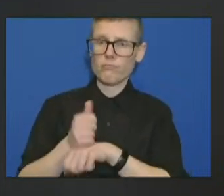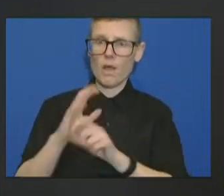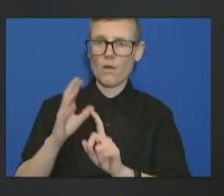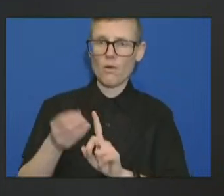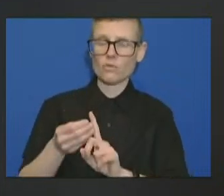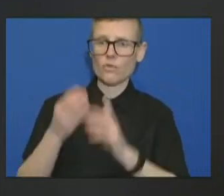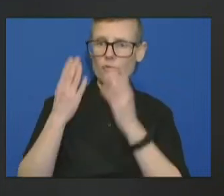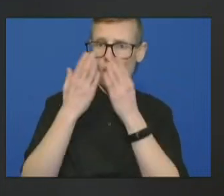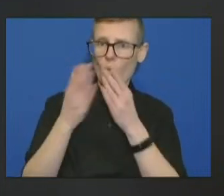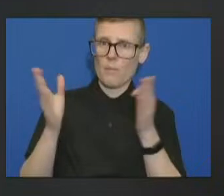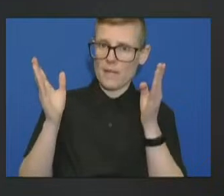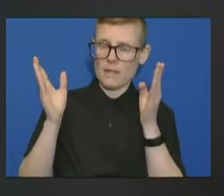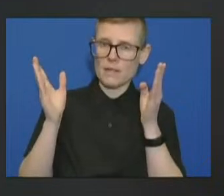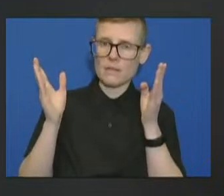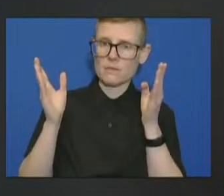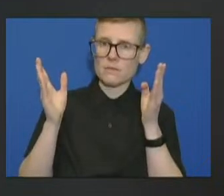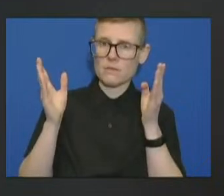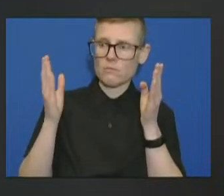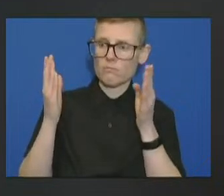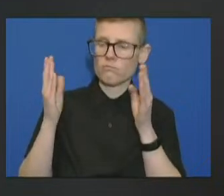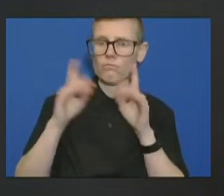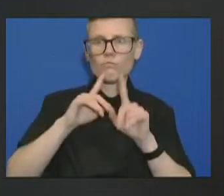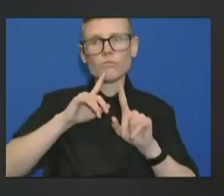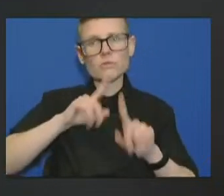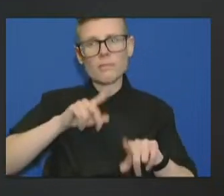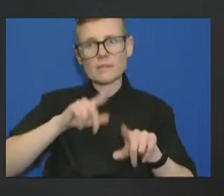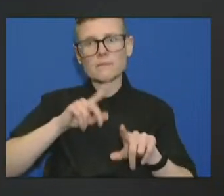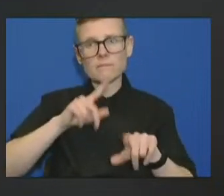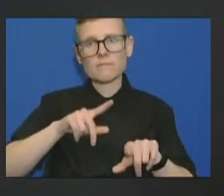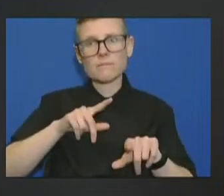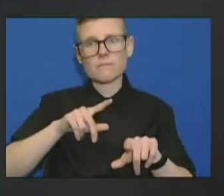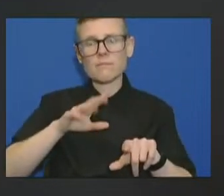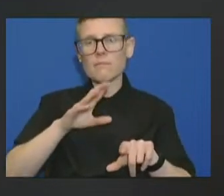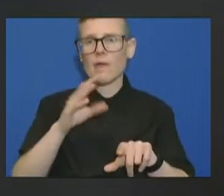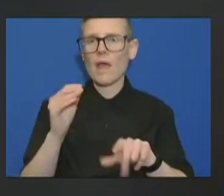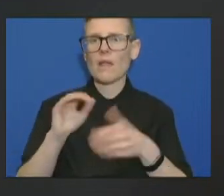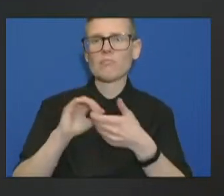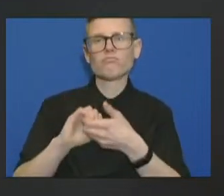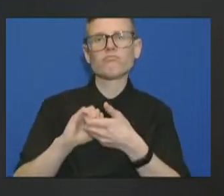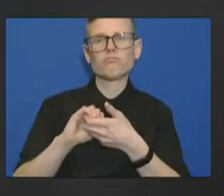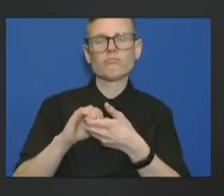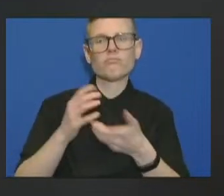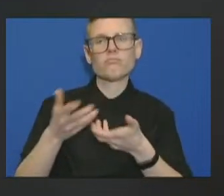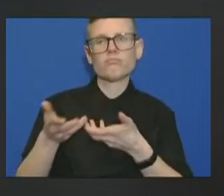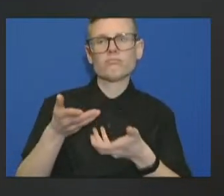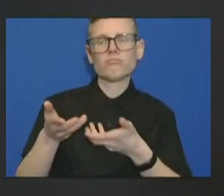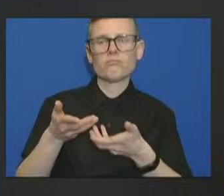evening. And we want to set a